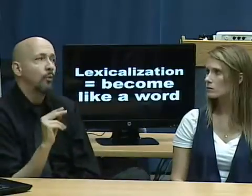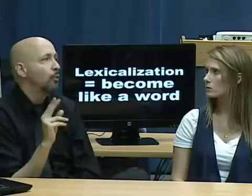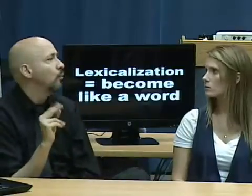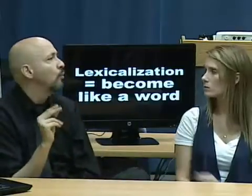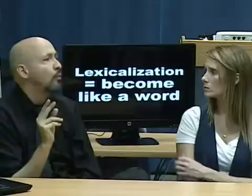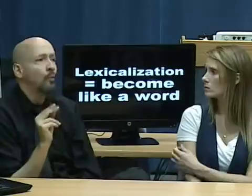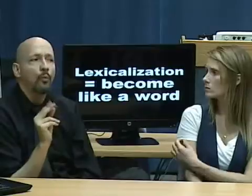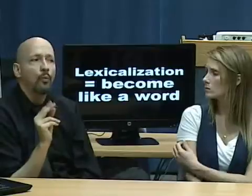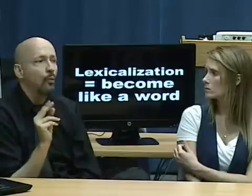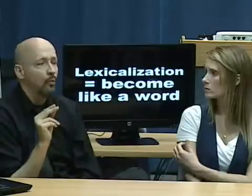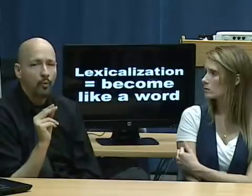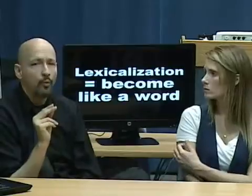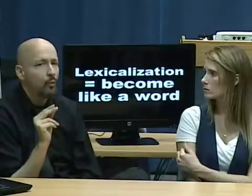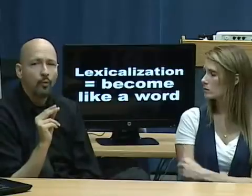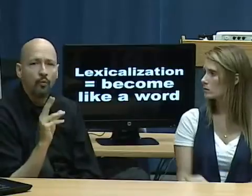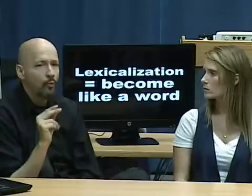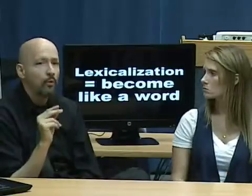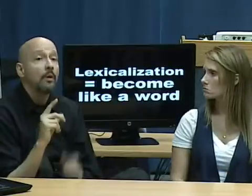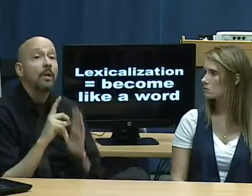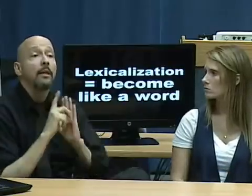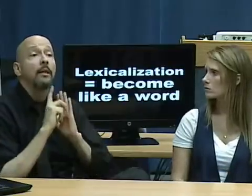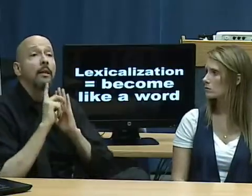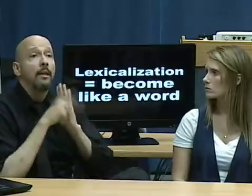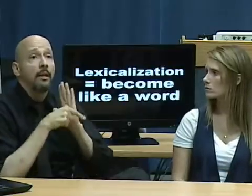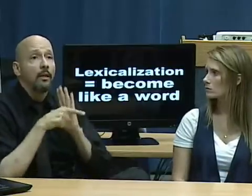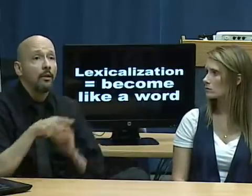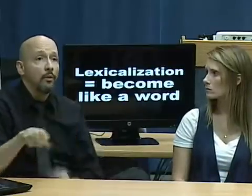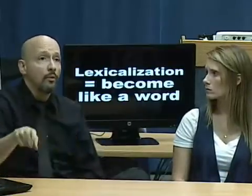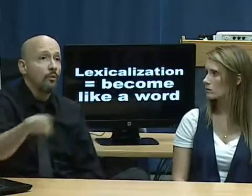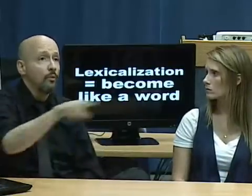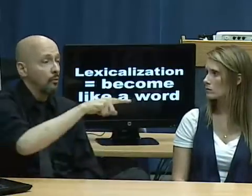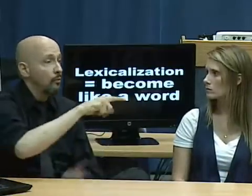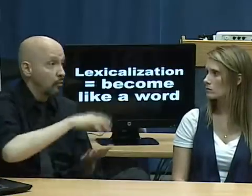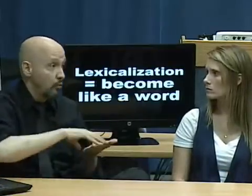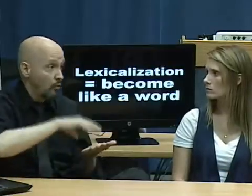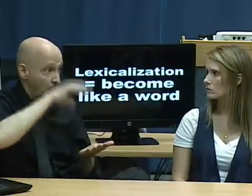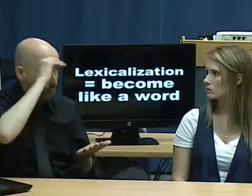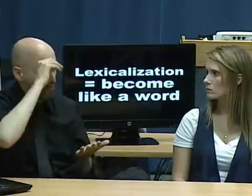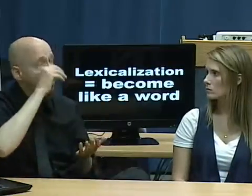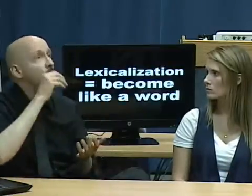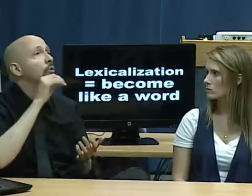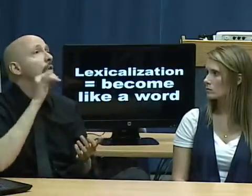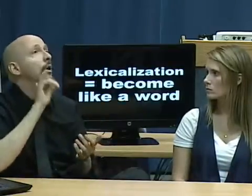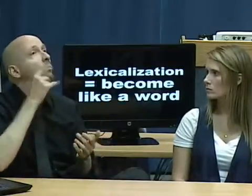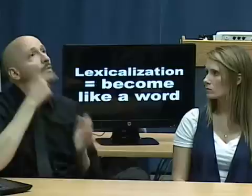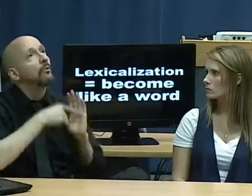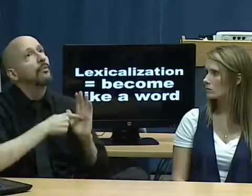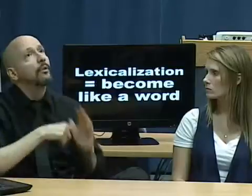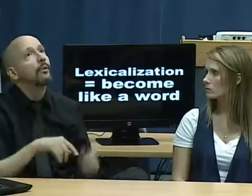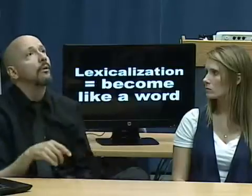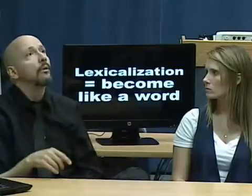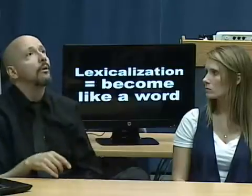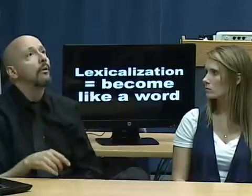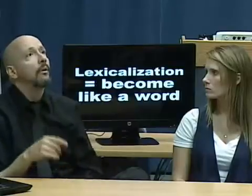No. Later, you guys will learn... for example....